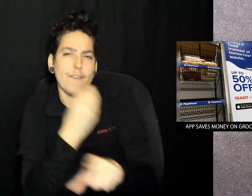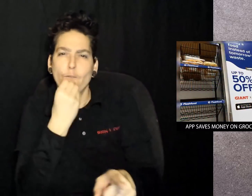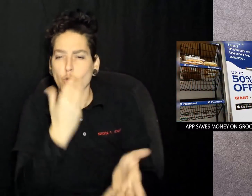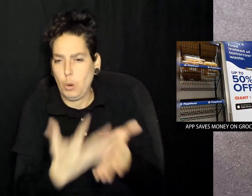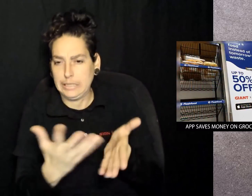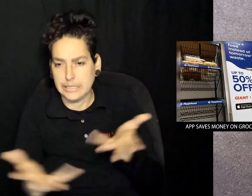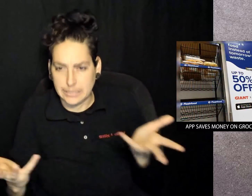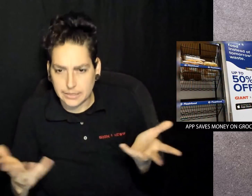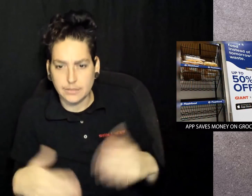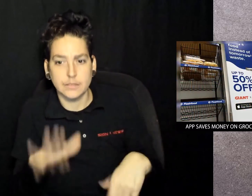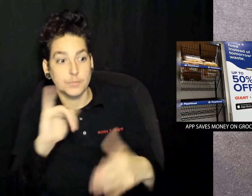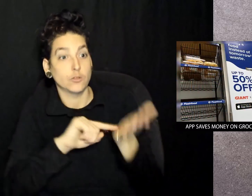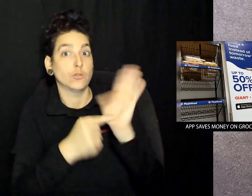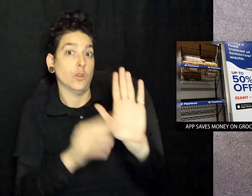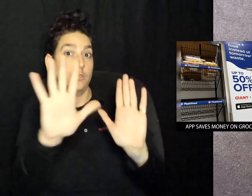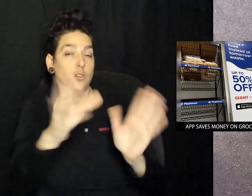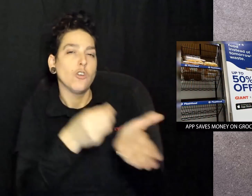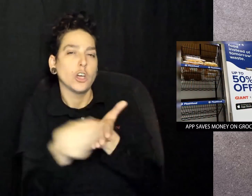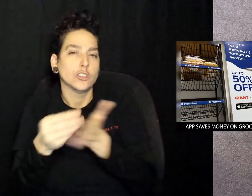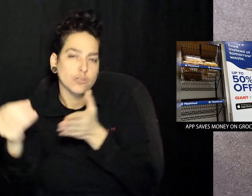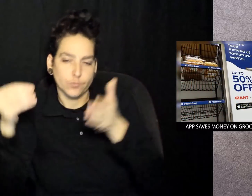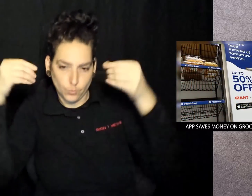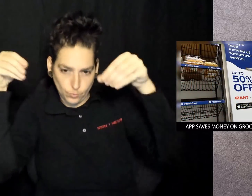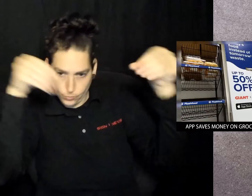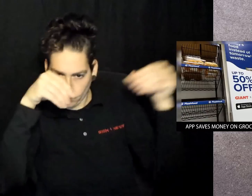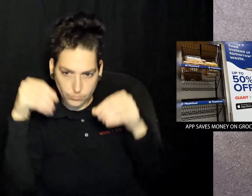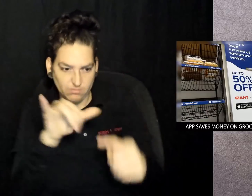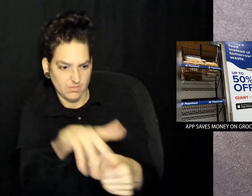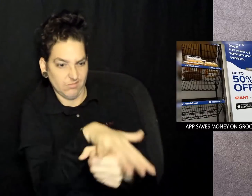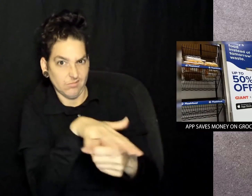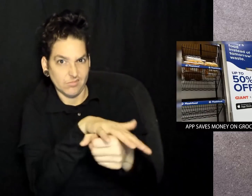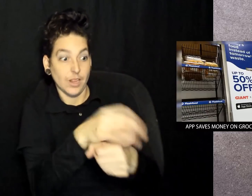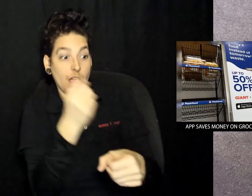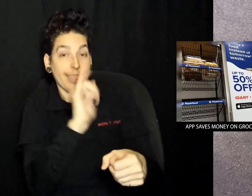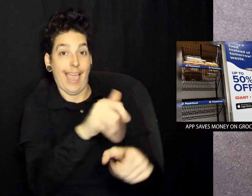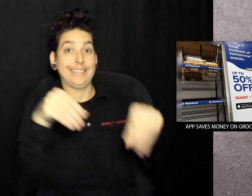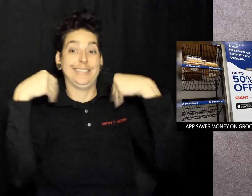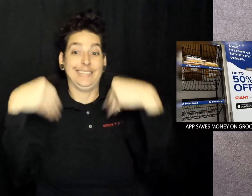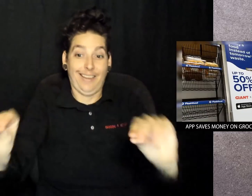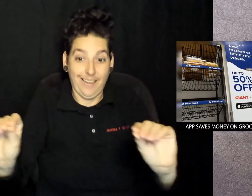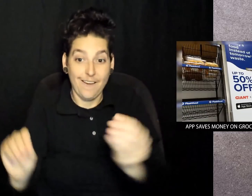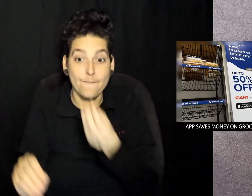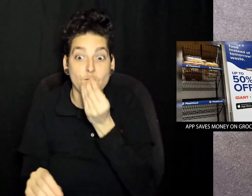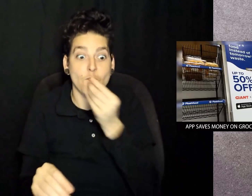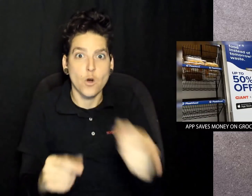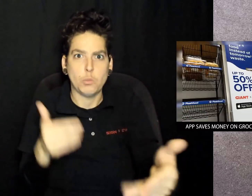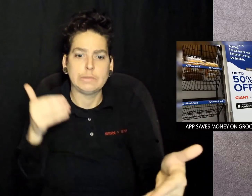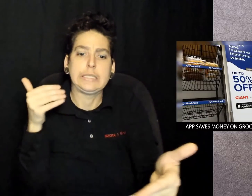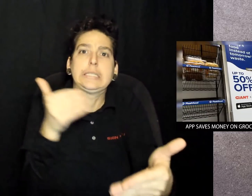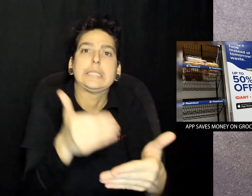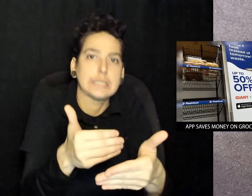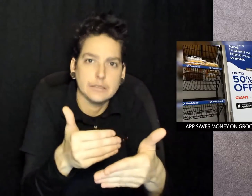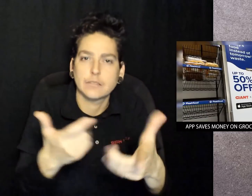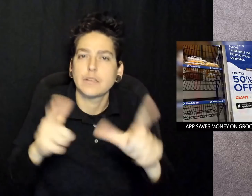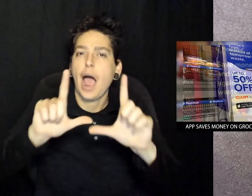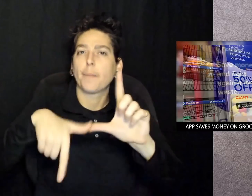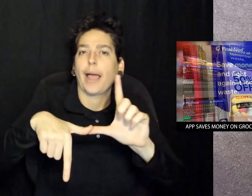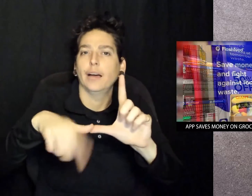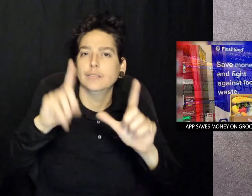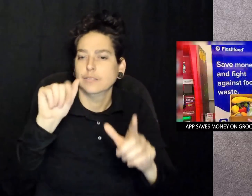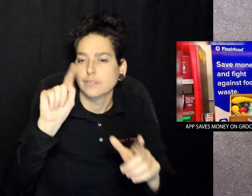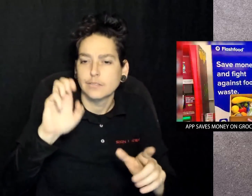well as combat food waste by showing you grocery stores in your area who are selling foods that